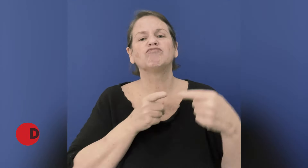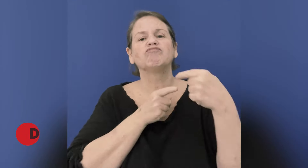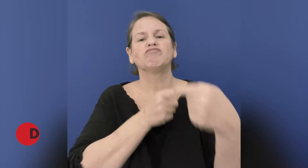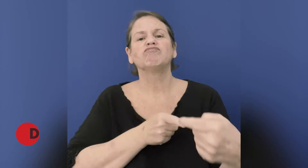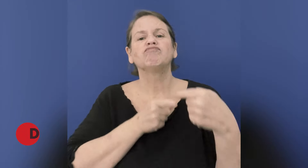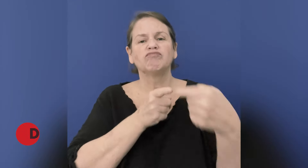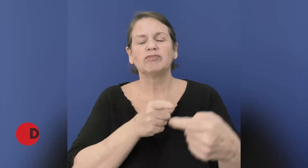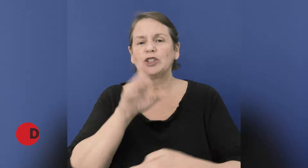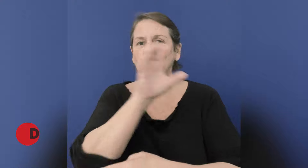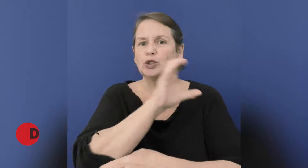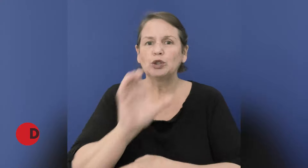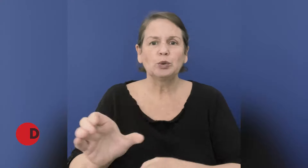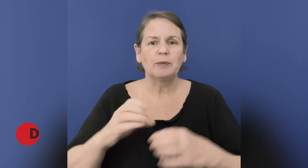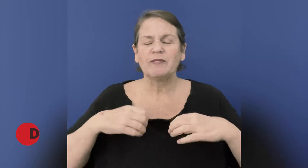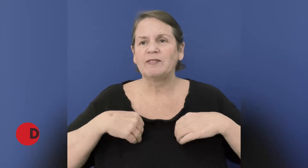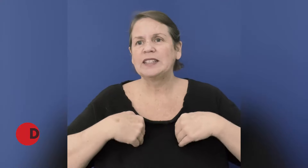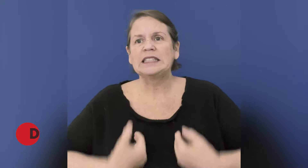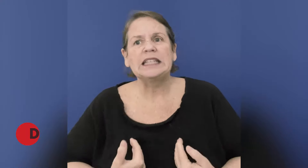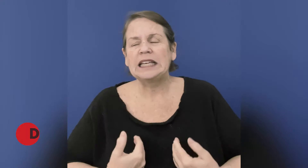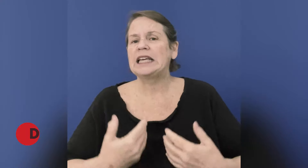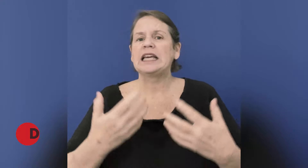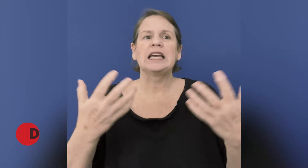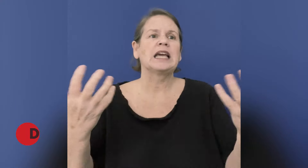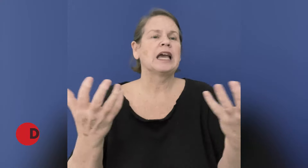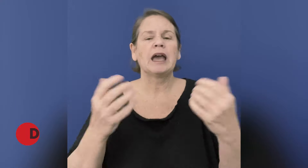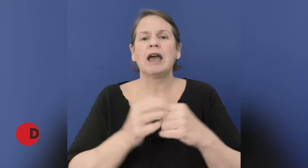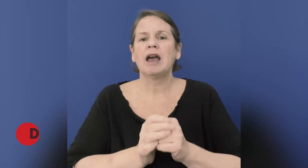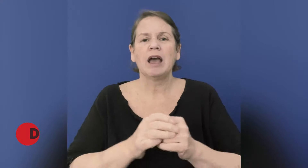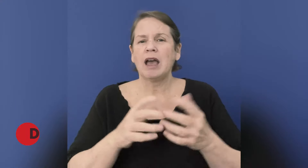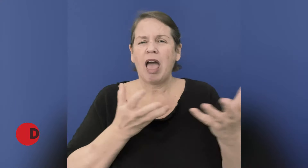it has been a struggle because of Zoom fatigue,